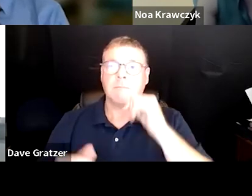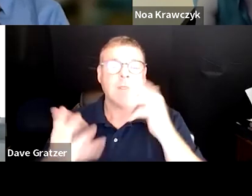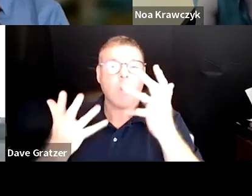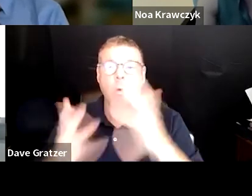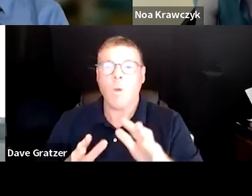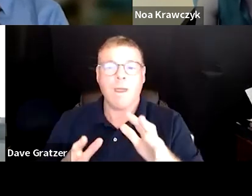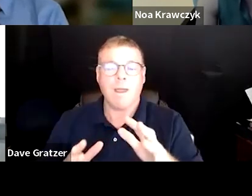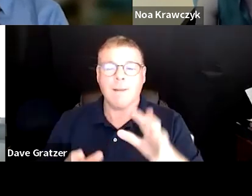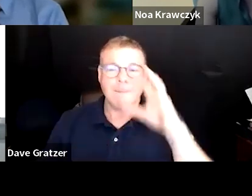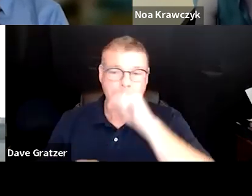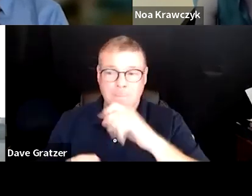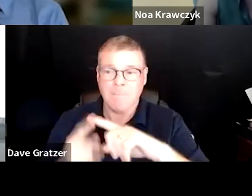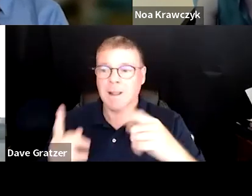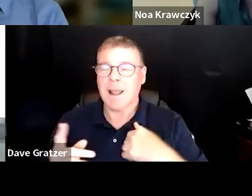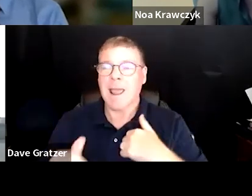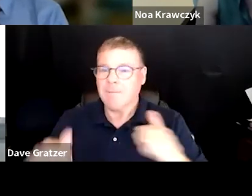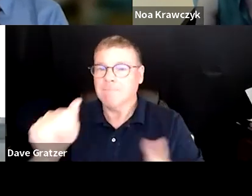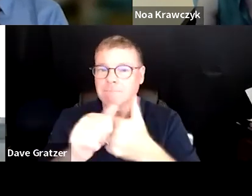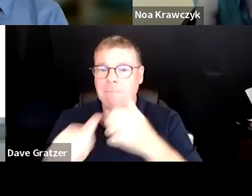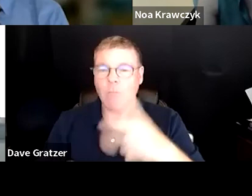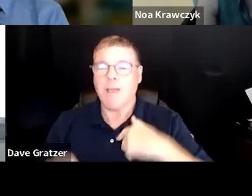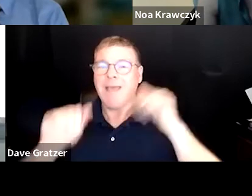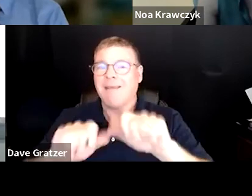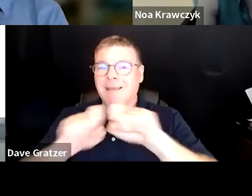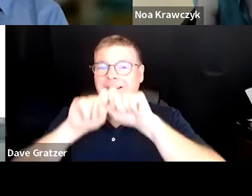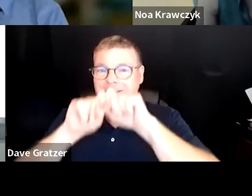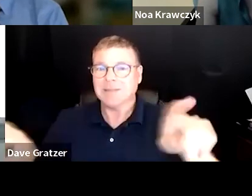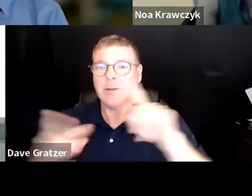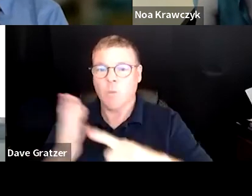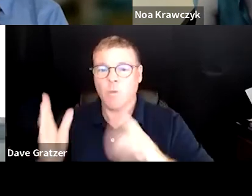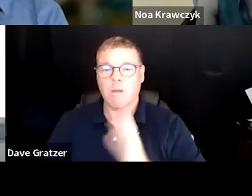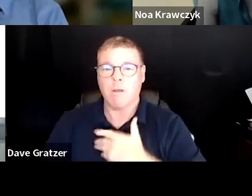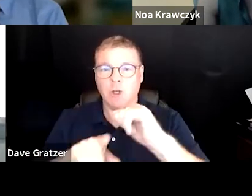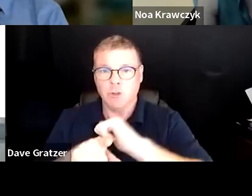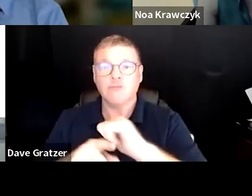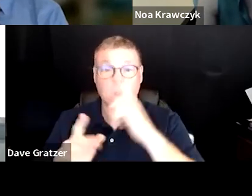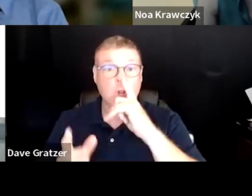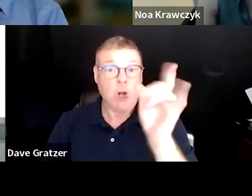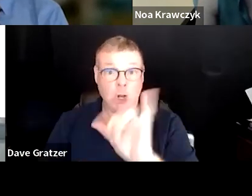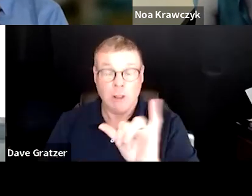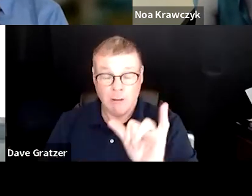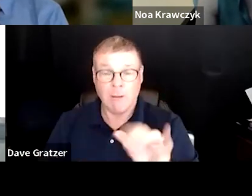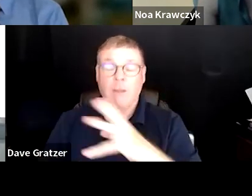so I can certainly follow this up. I mean, I can send out what our training module looks like. And I know that there,